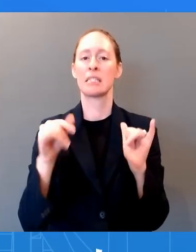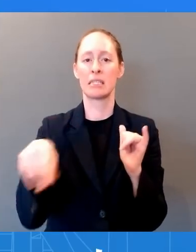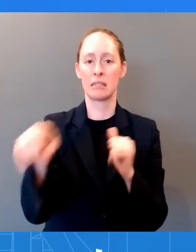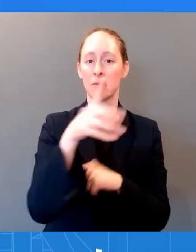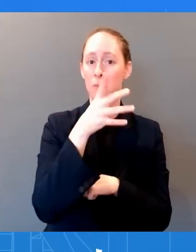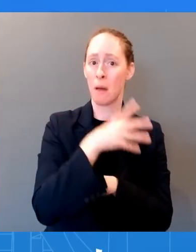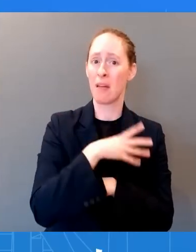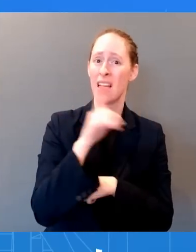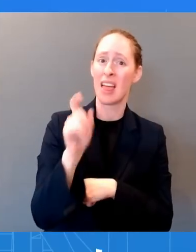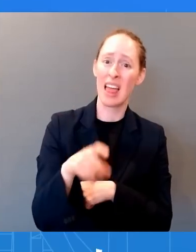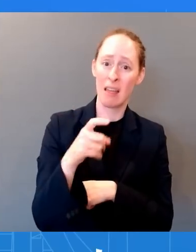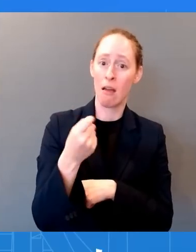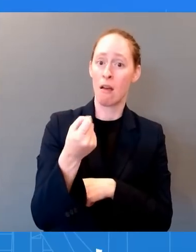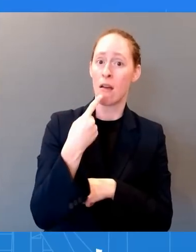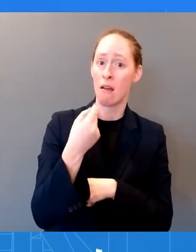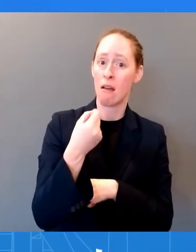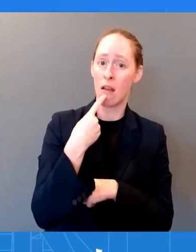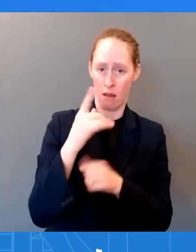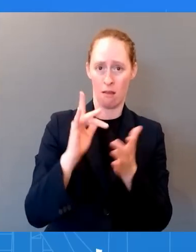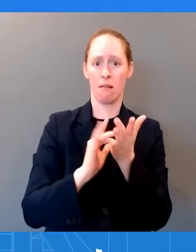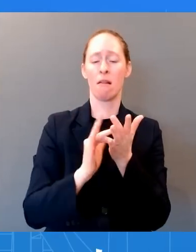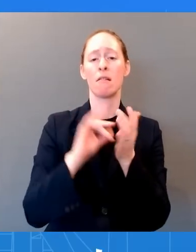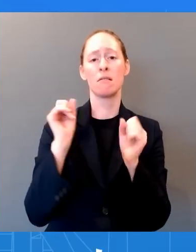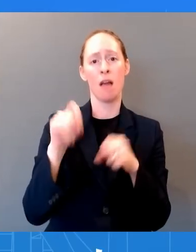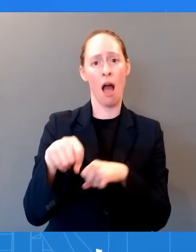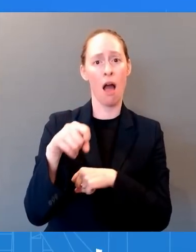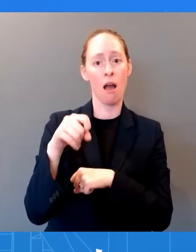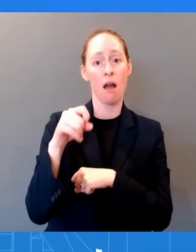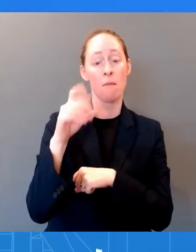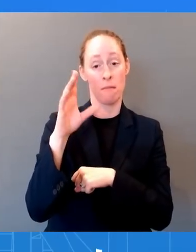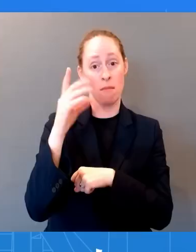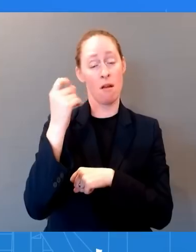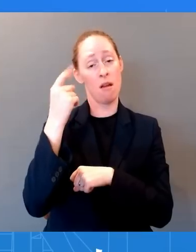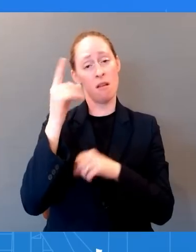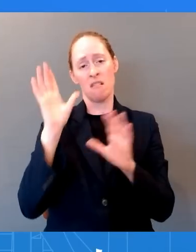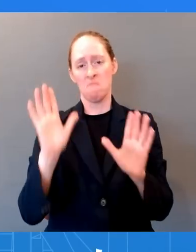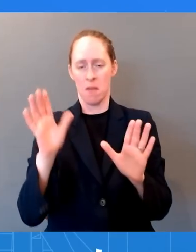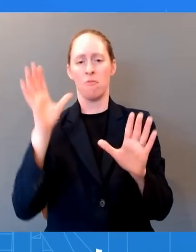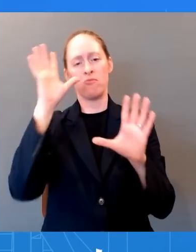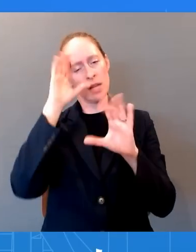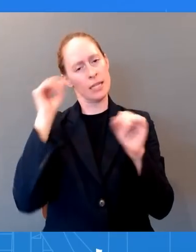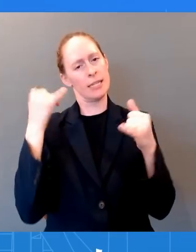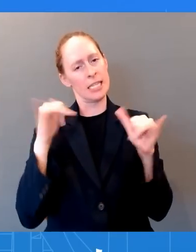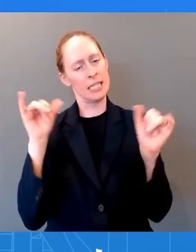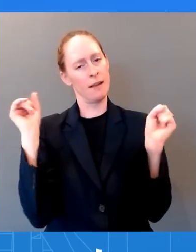this is something that the President is going to continue to speak to: how extreme this agenda is.